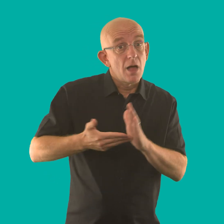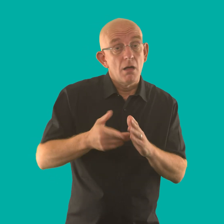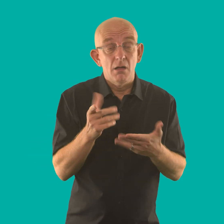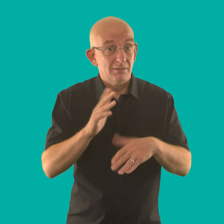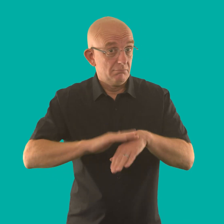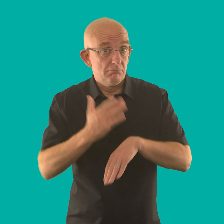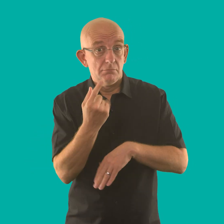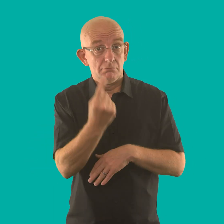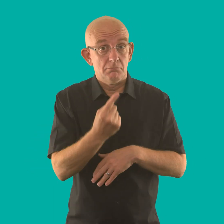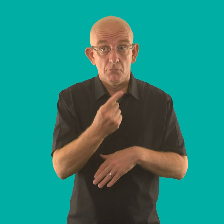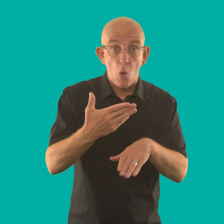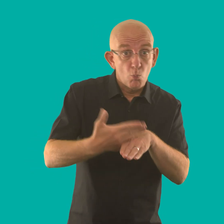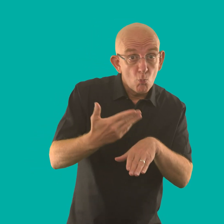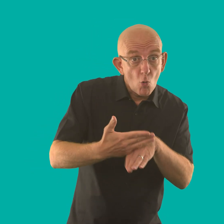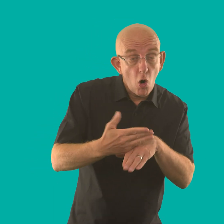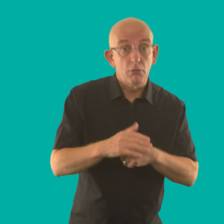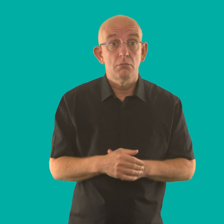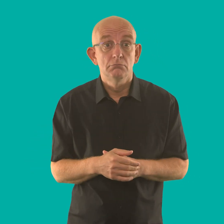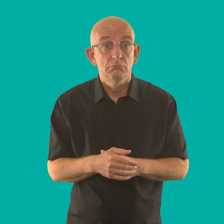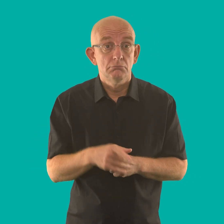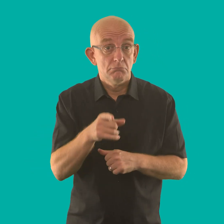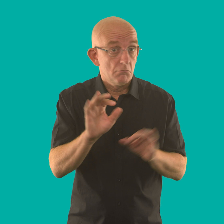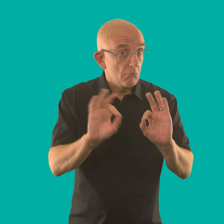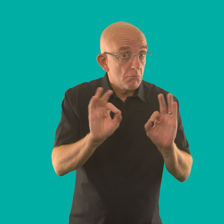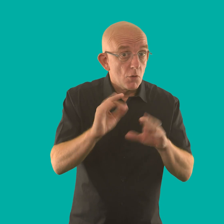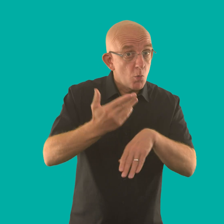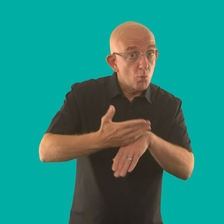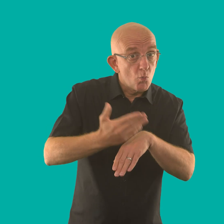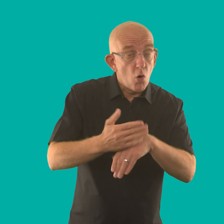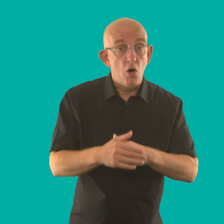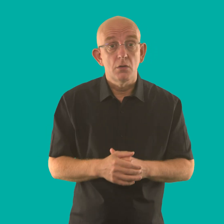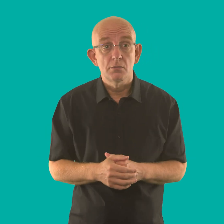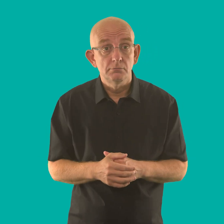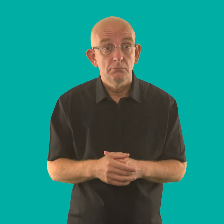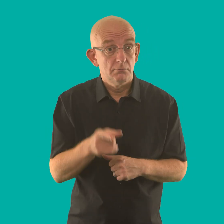It does not matter if you: work, do not work,